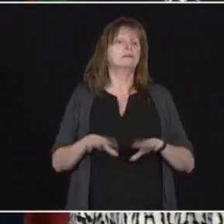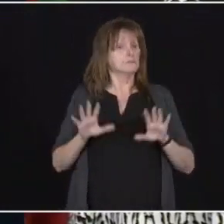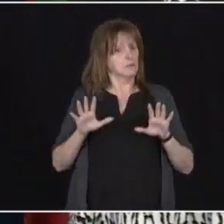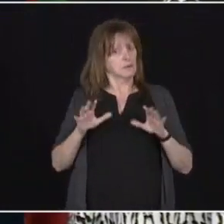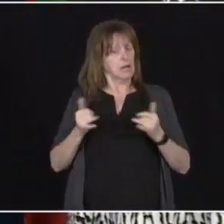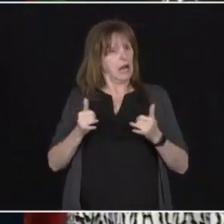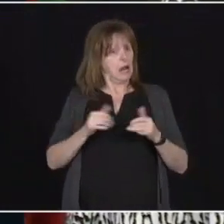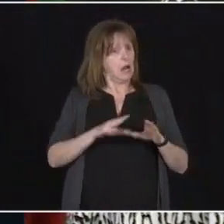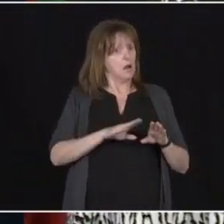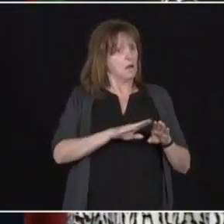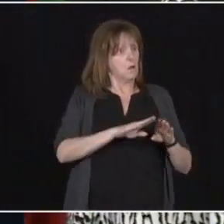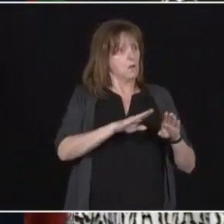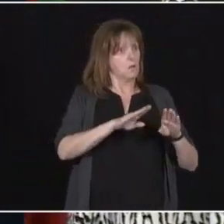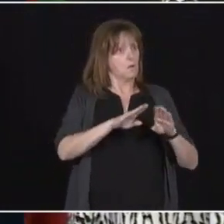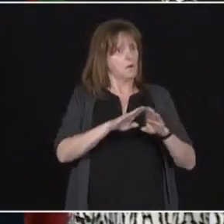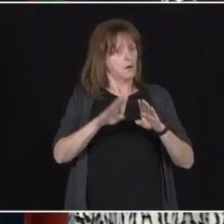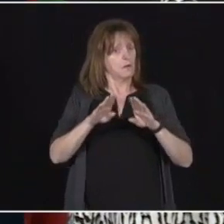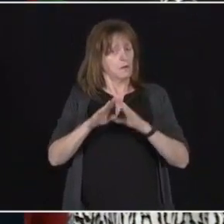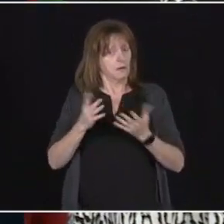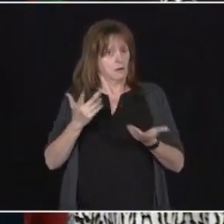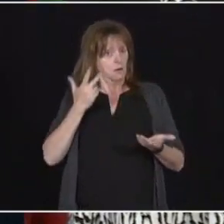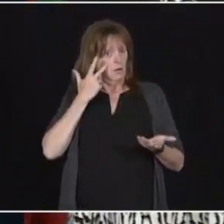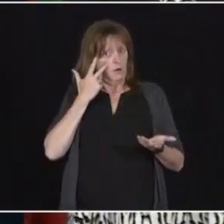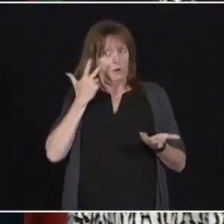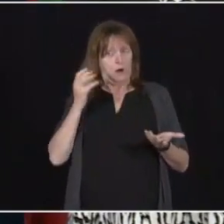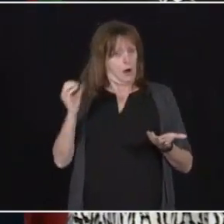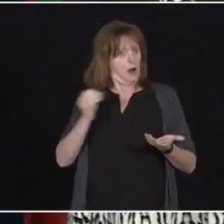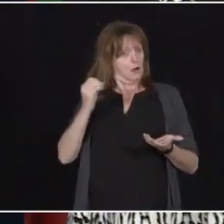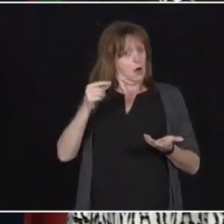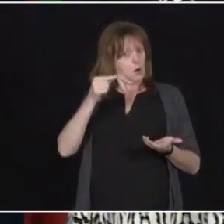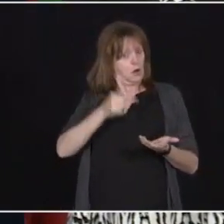is taking the necessary steps to make sure businesses can reopen safely.